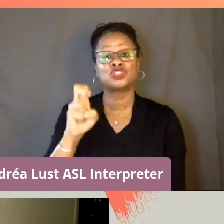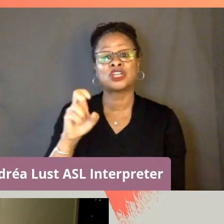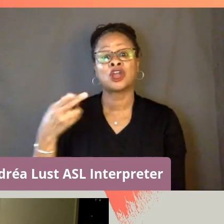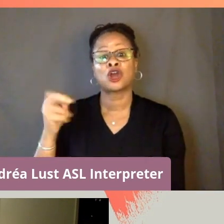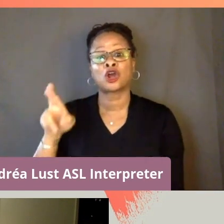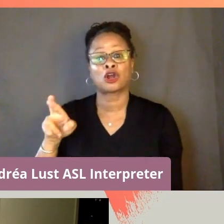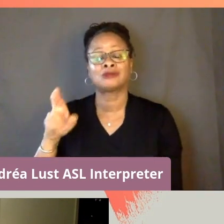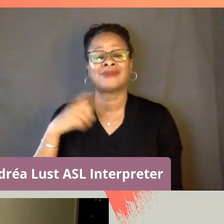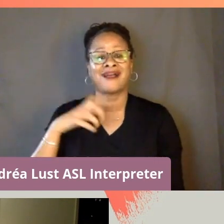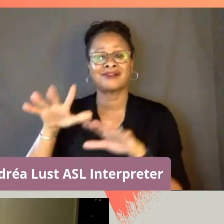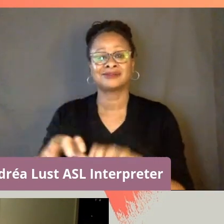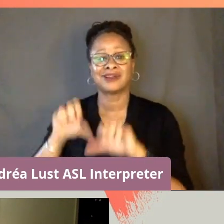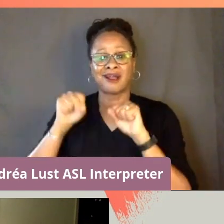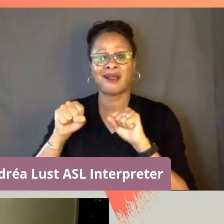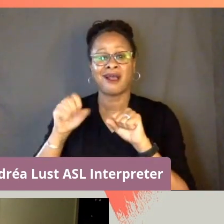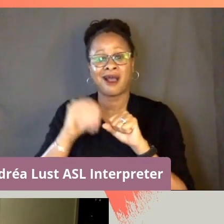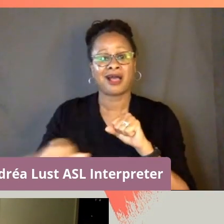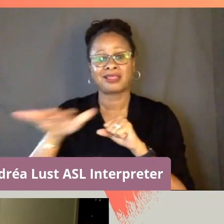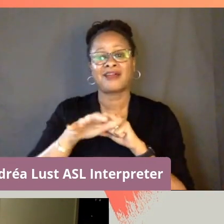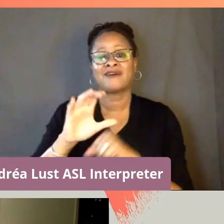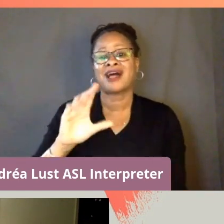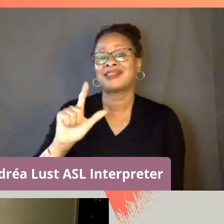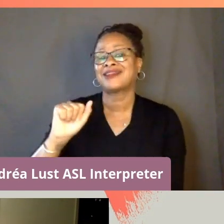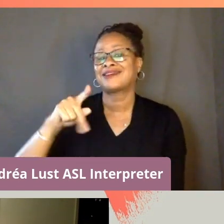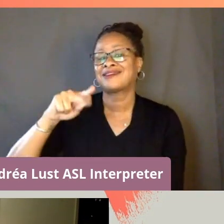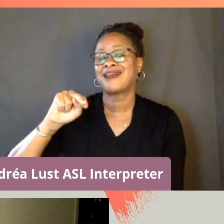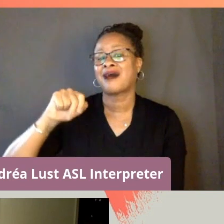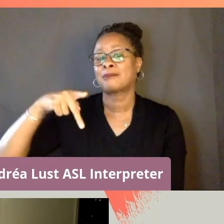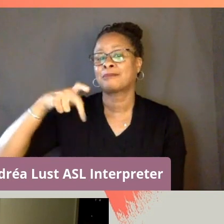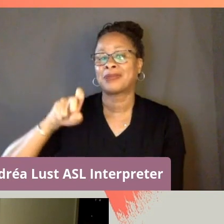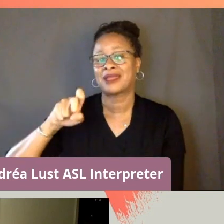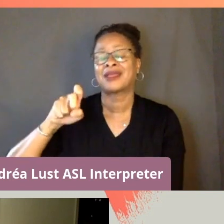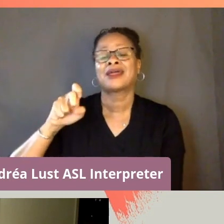of the Canarsian Lenape people in Brooklyn, New York.